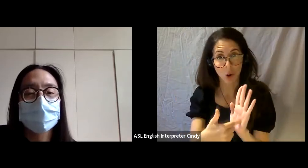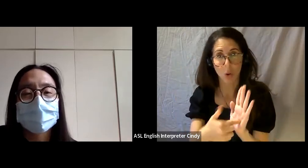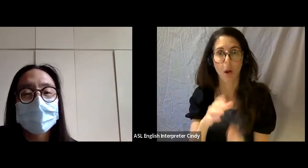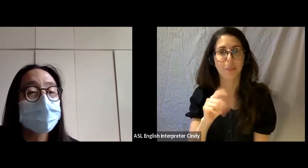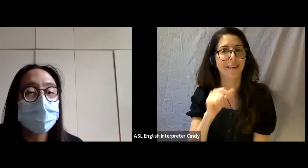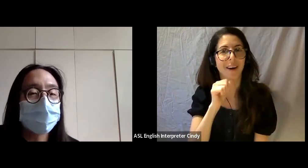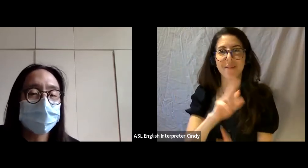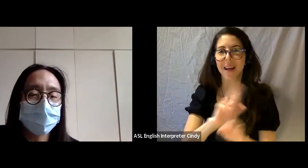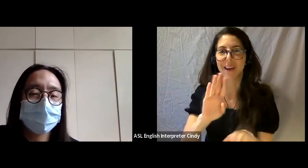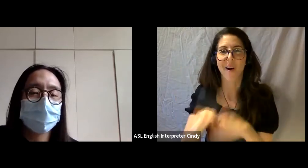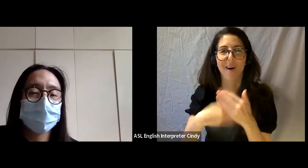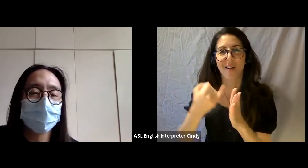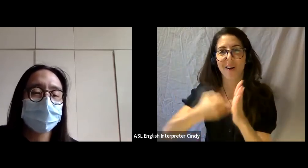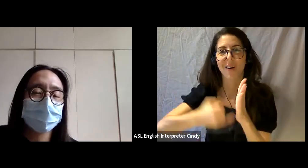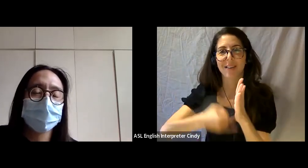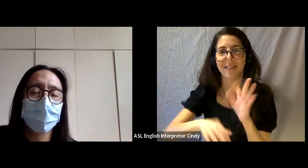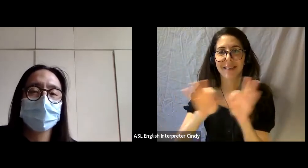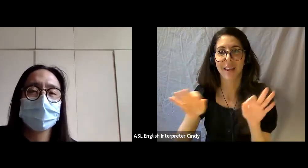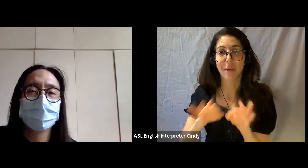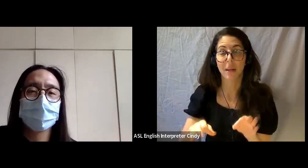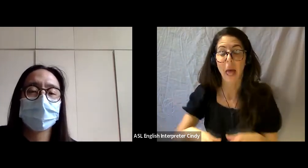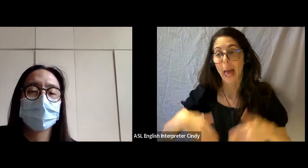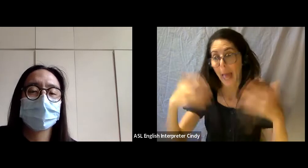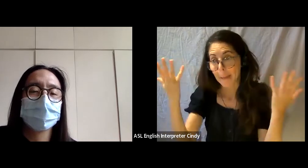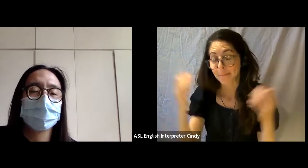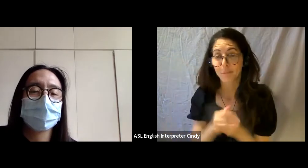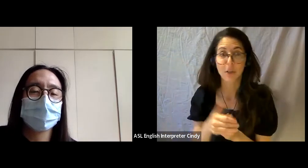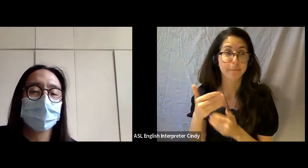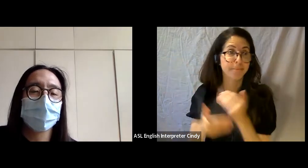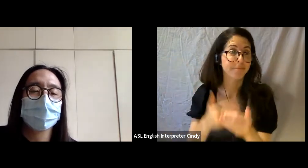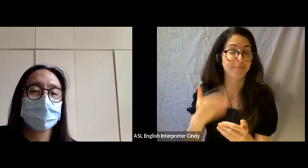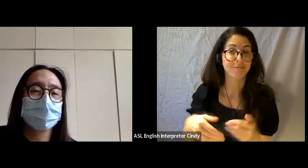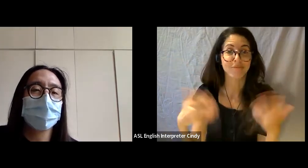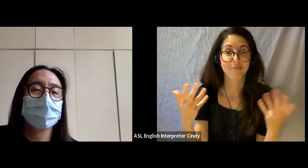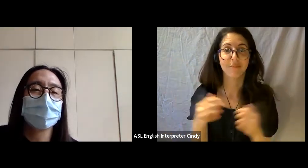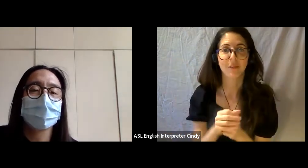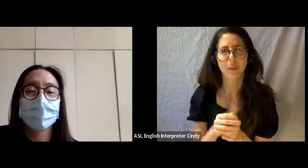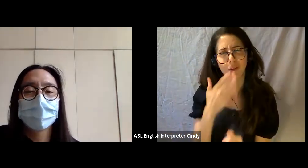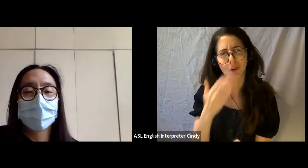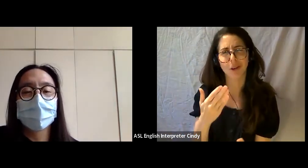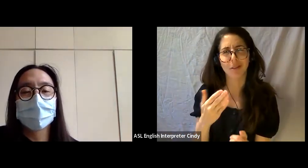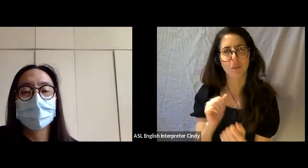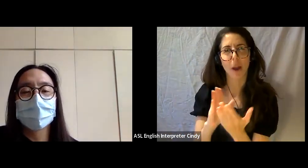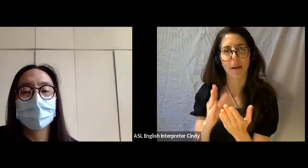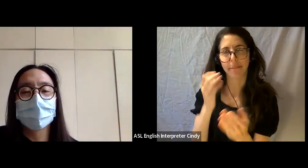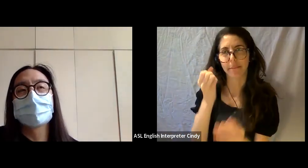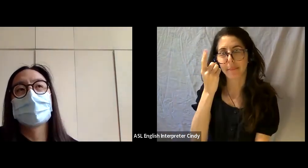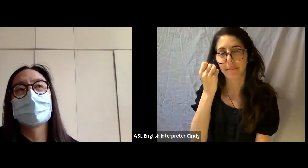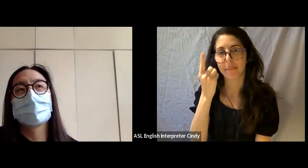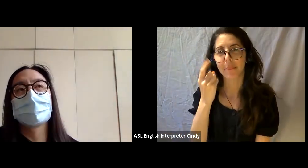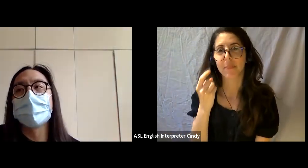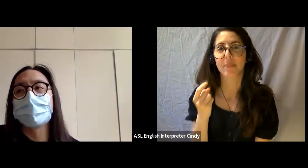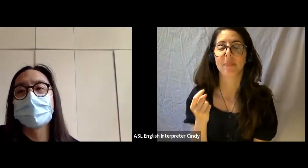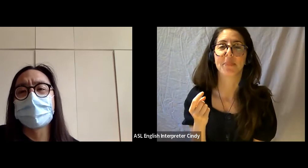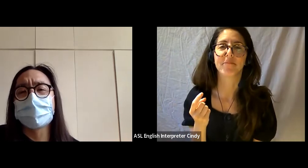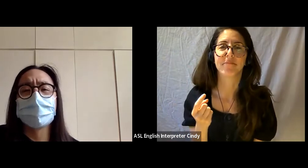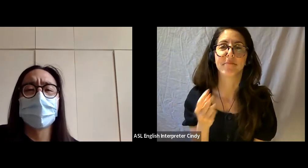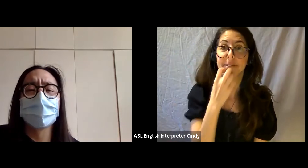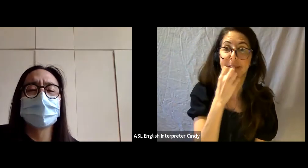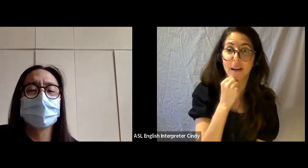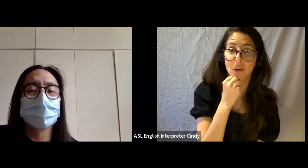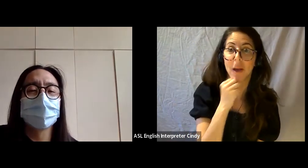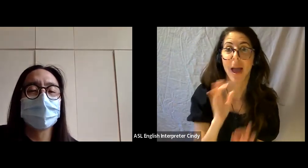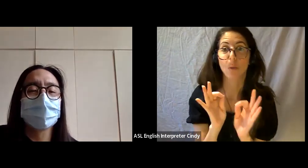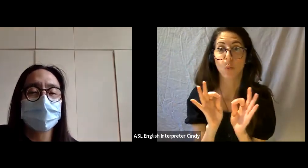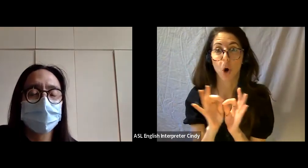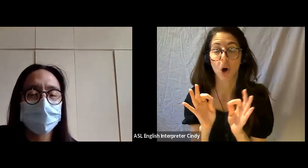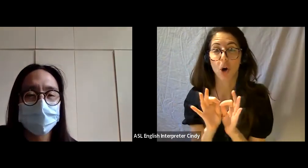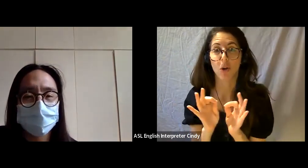and so we sort of rolled with it, and thought this was a way of understanding value and worth beyond our productivity.